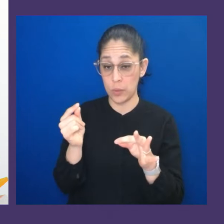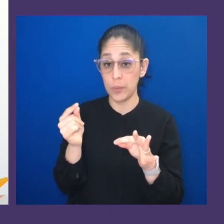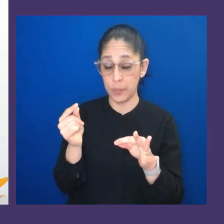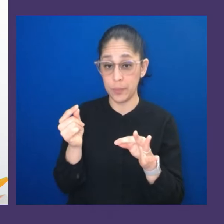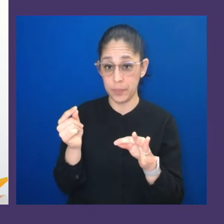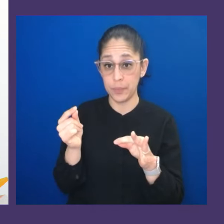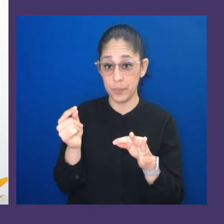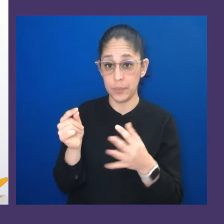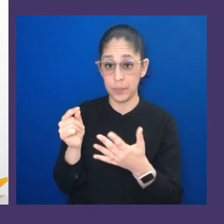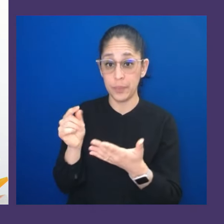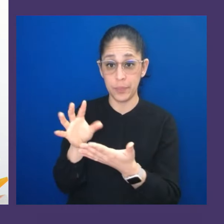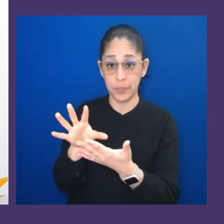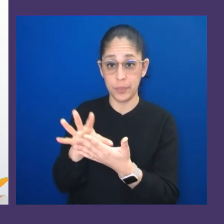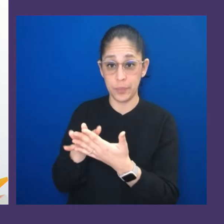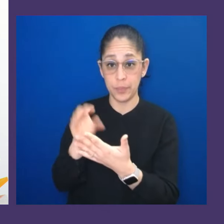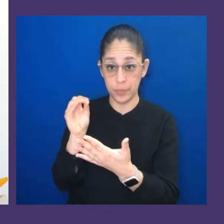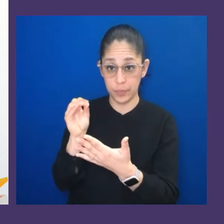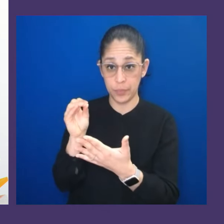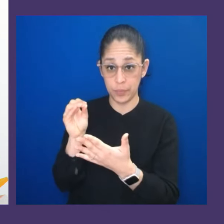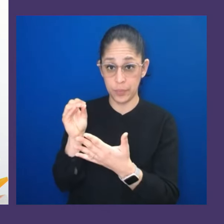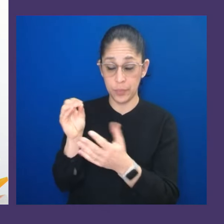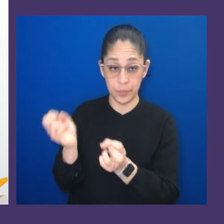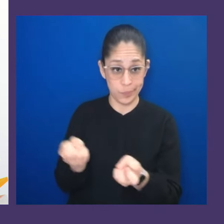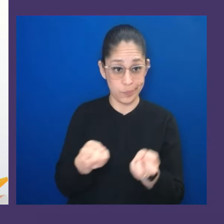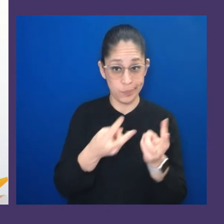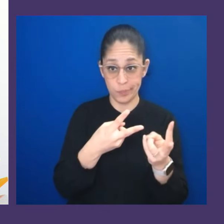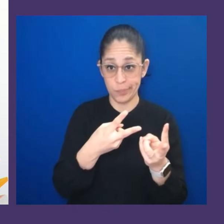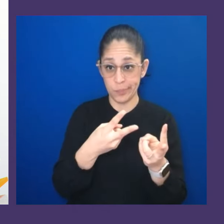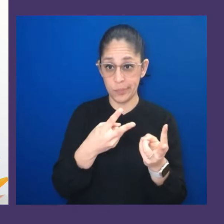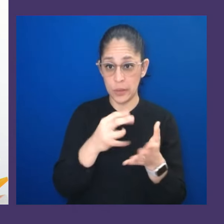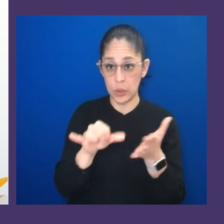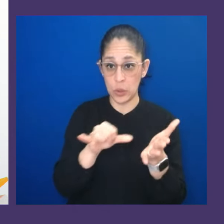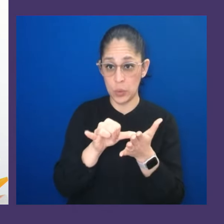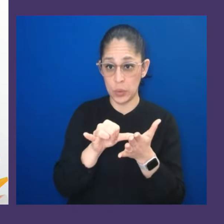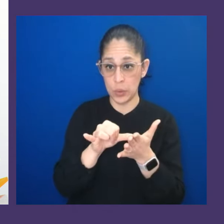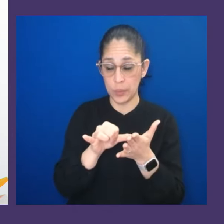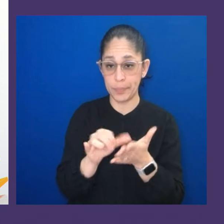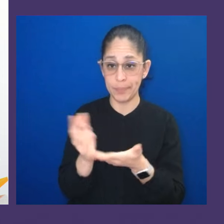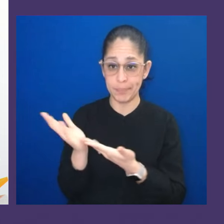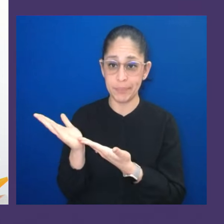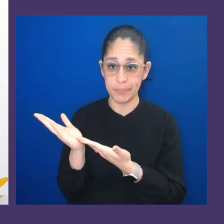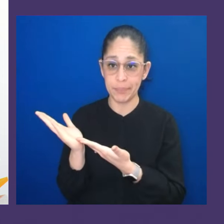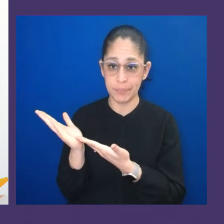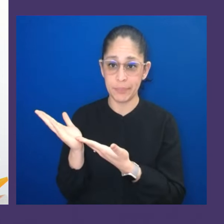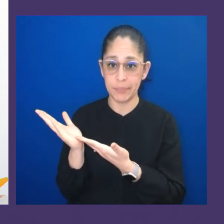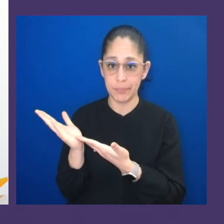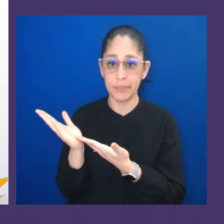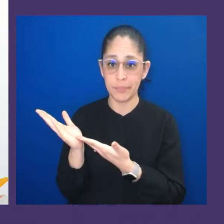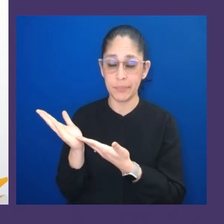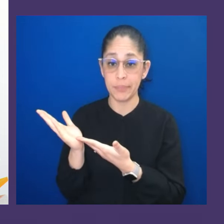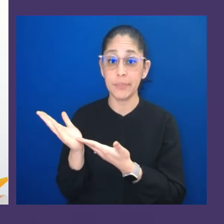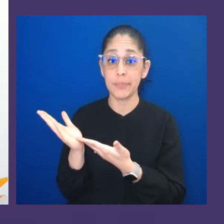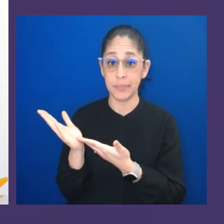copy the description, paste it here, And voila!